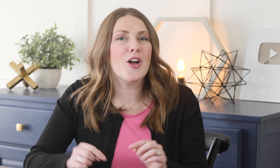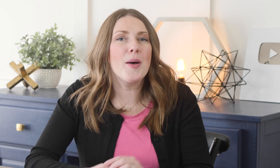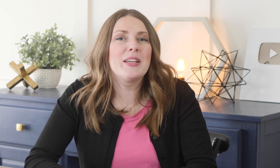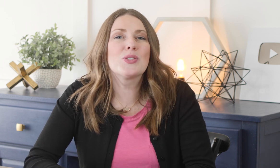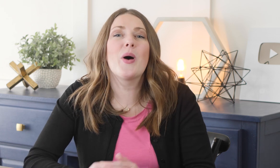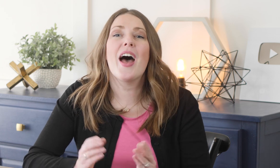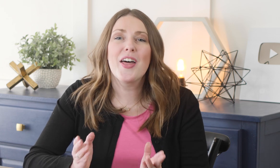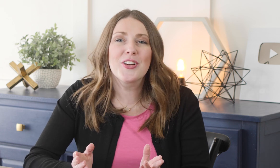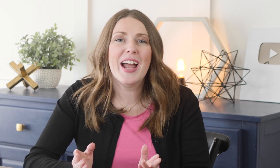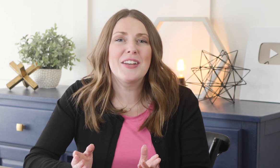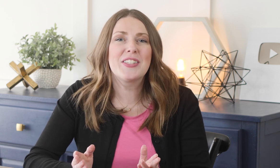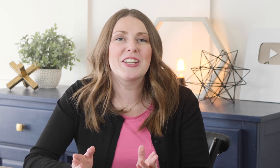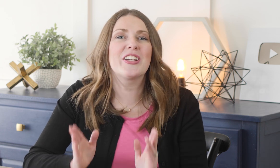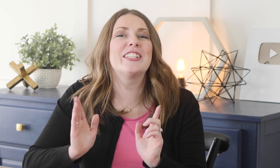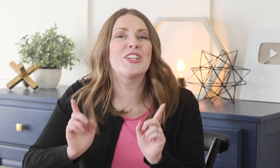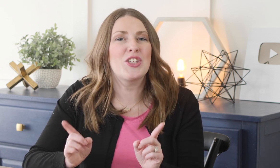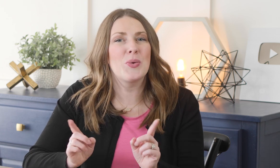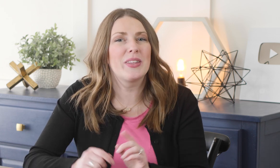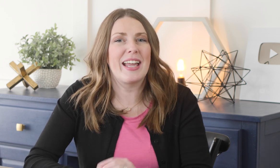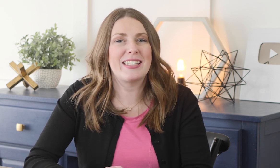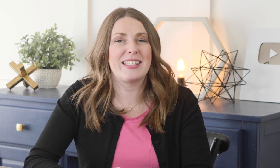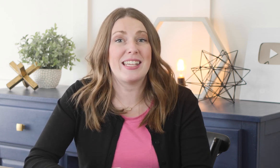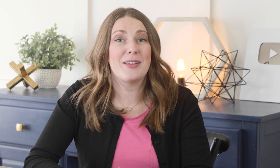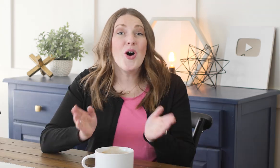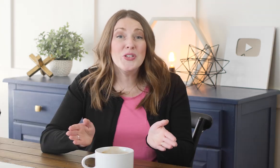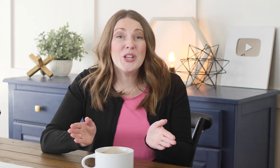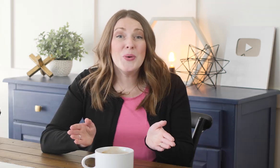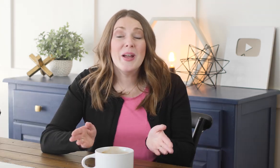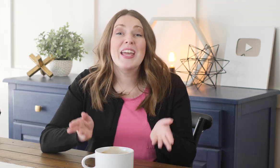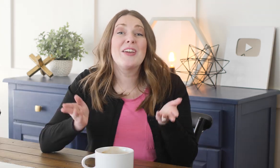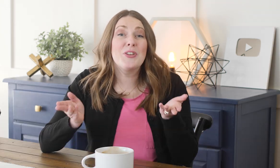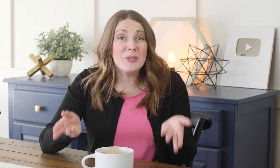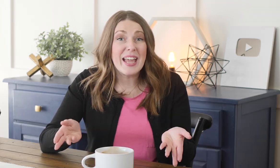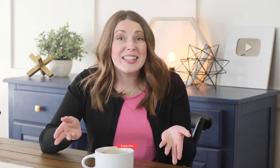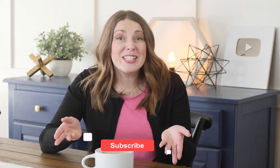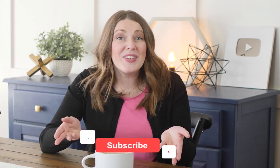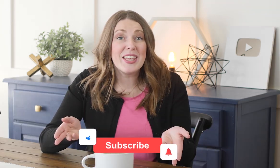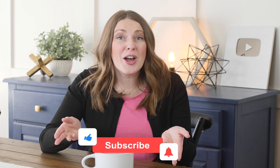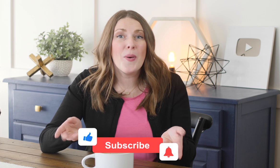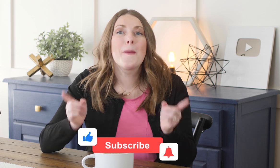comments what other kind of series you would like to see. Also, if you like this video